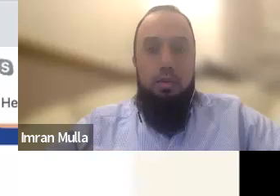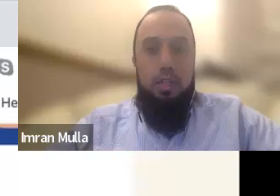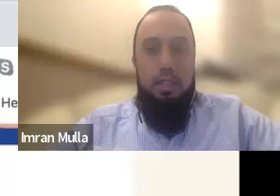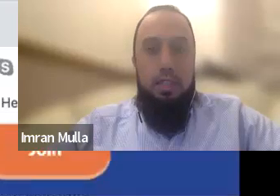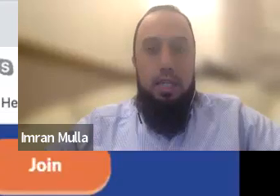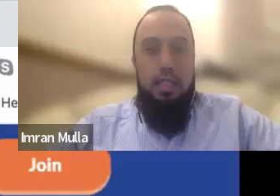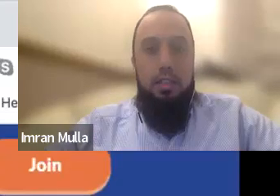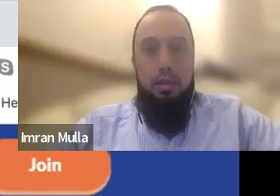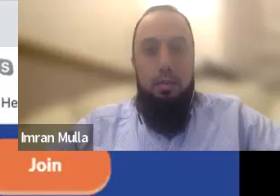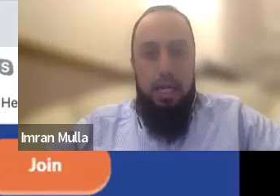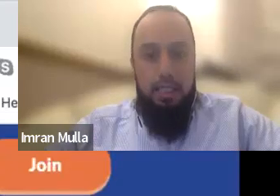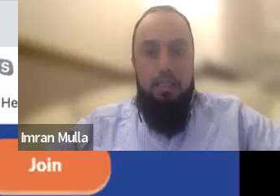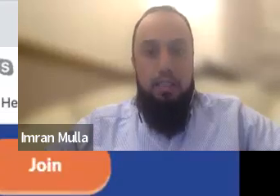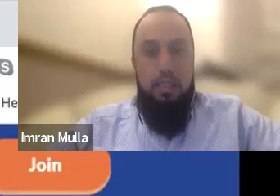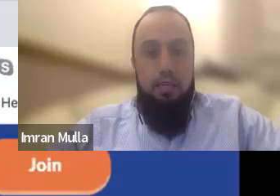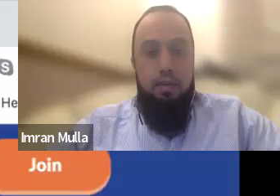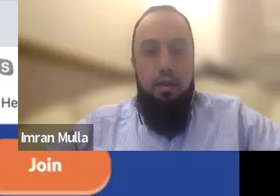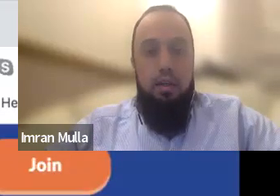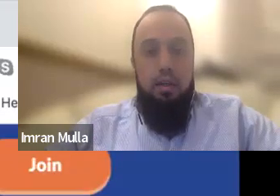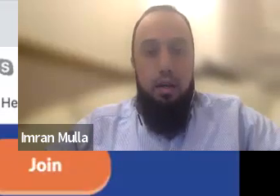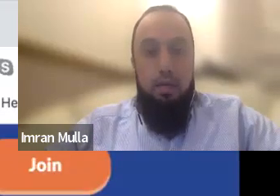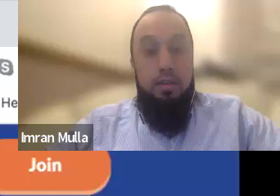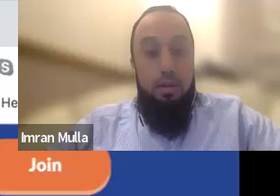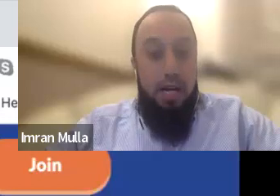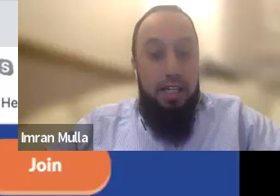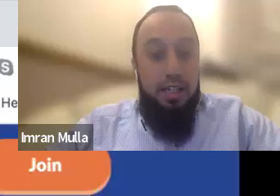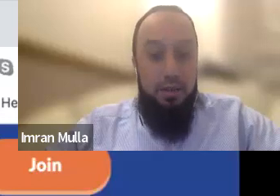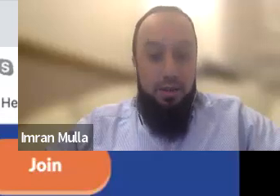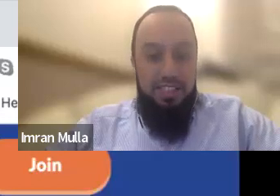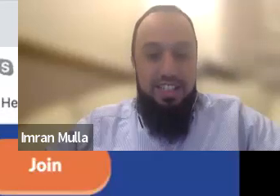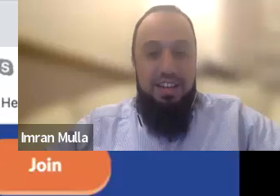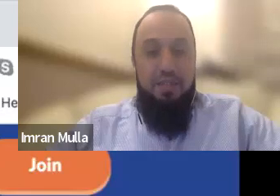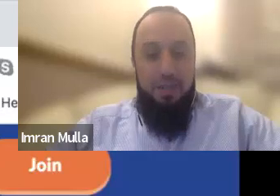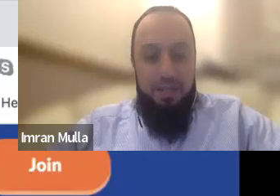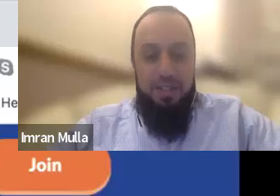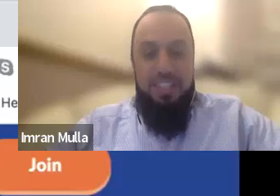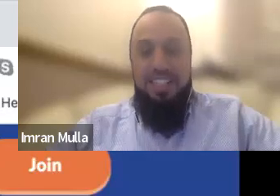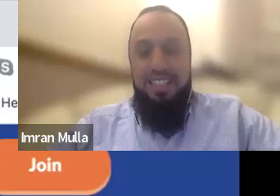refreshers is that it's done by QToDs for QToDs.